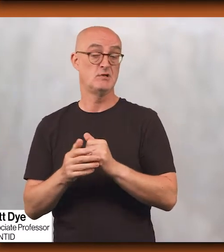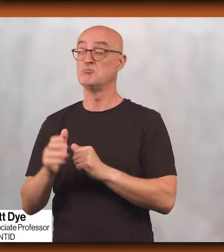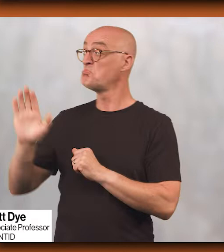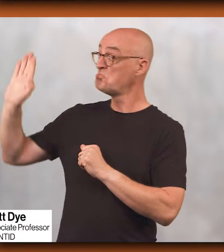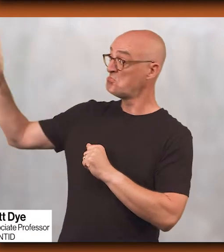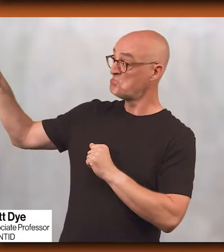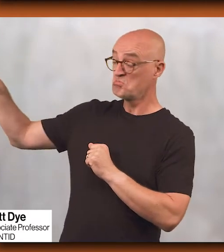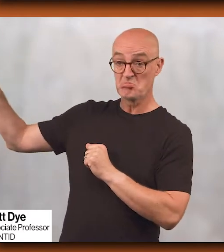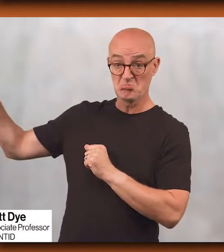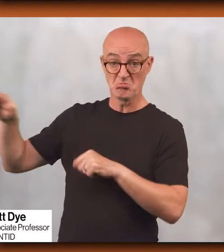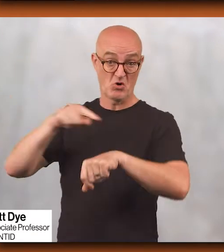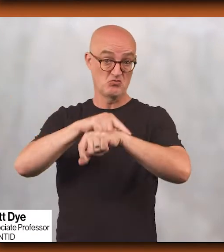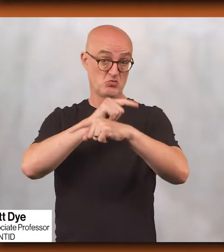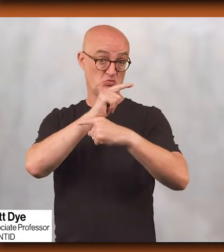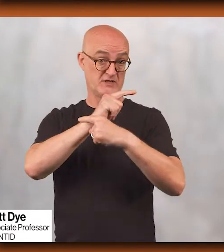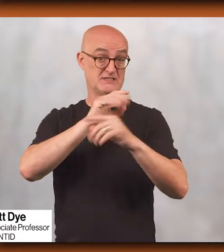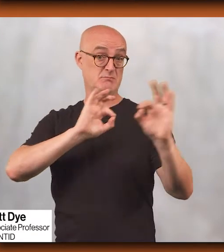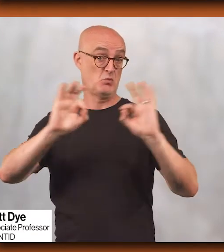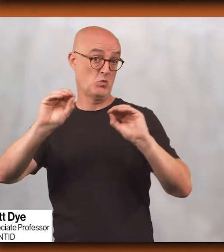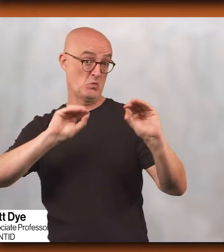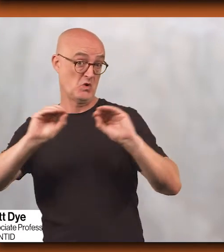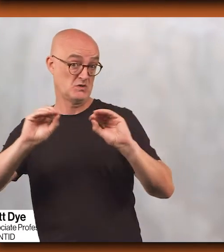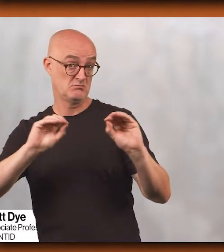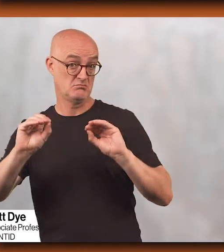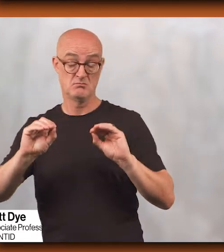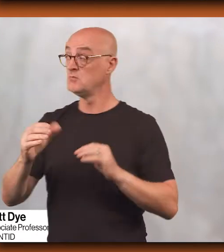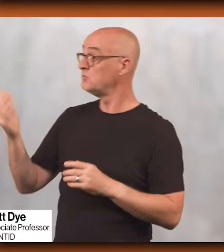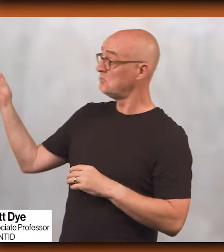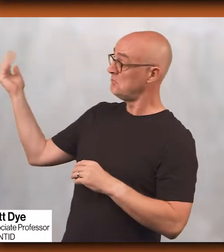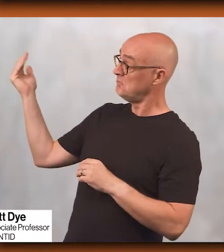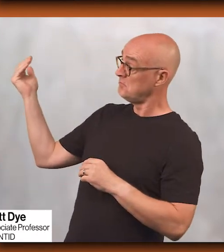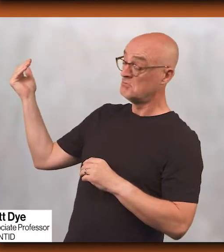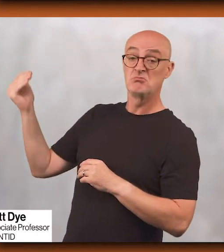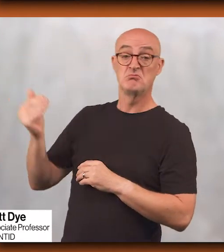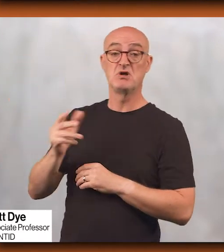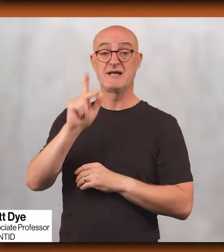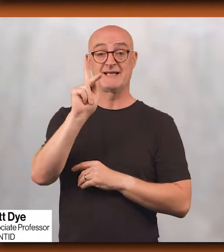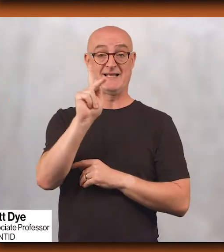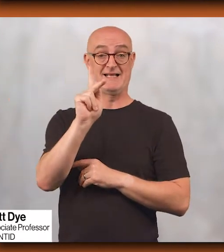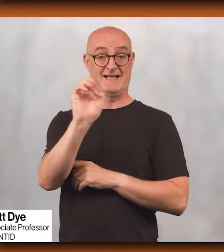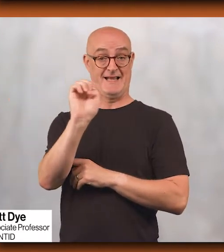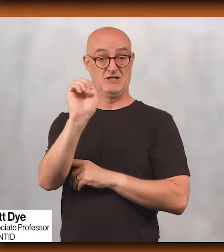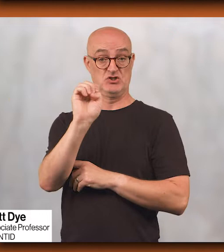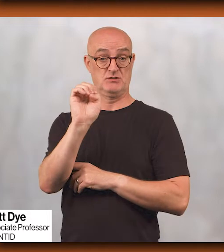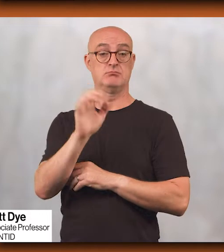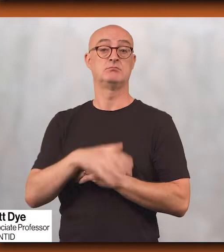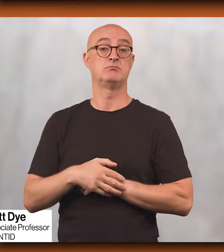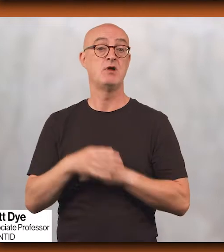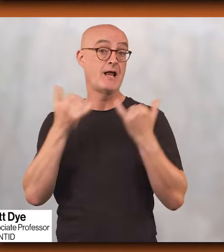and then on the right, we have the kinetic energy, also shown on a log scale and for the same frames of motion...